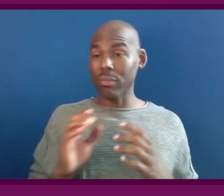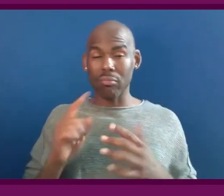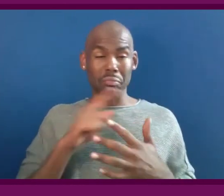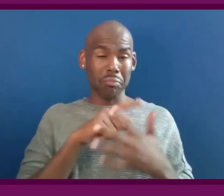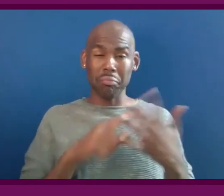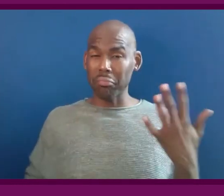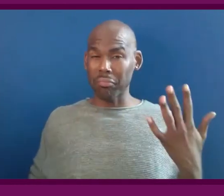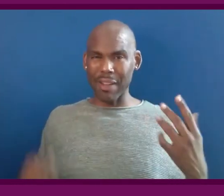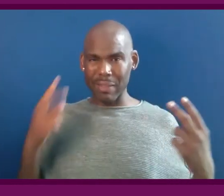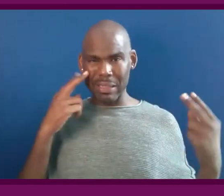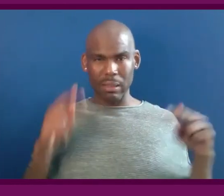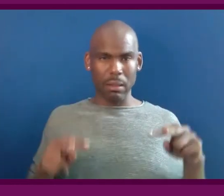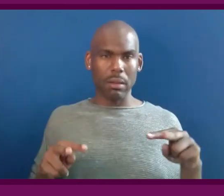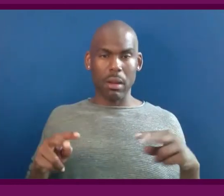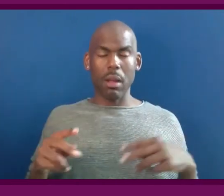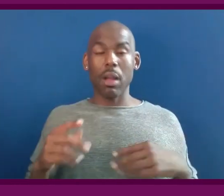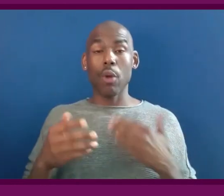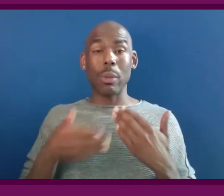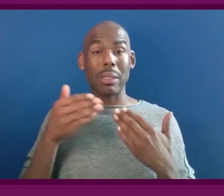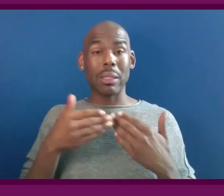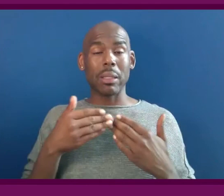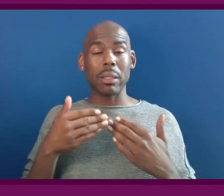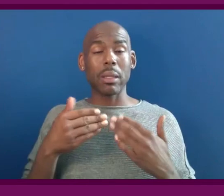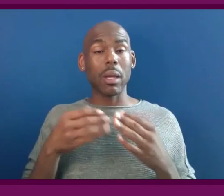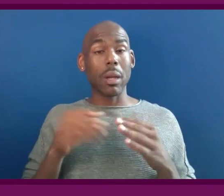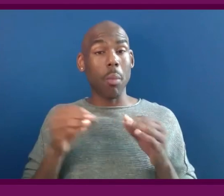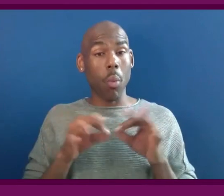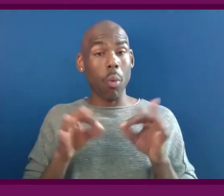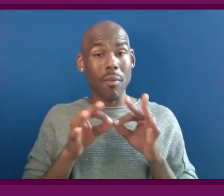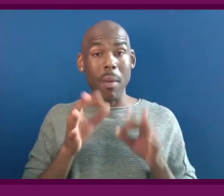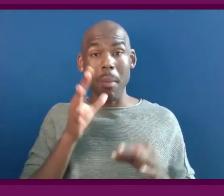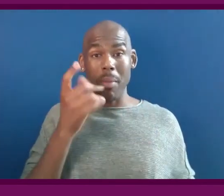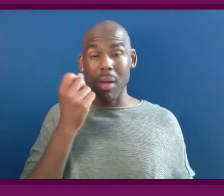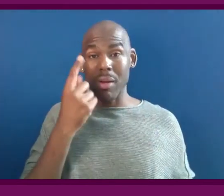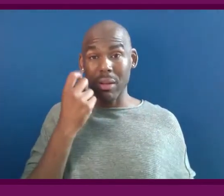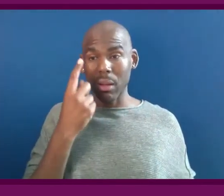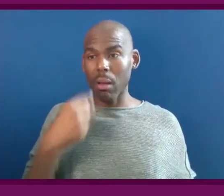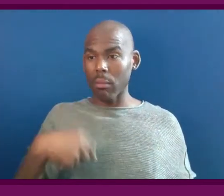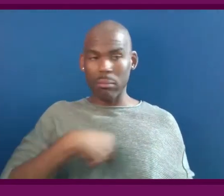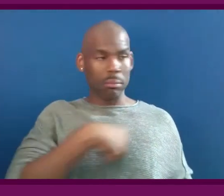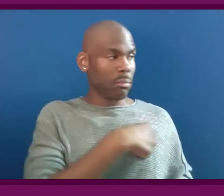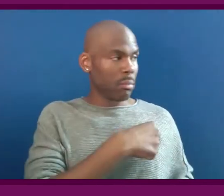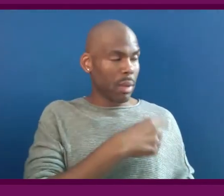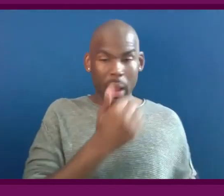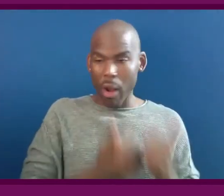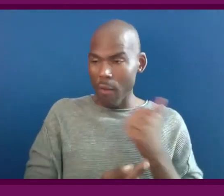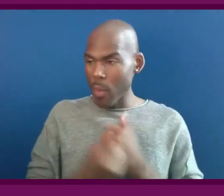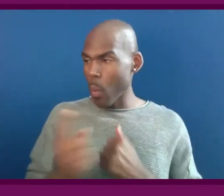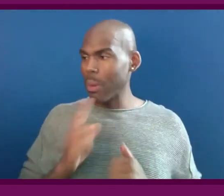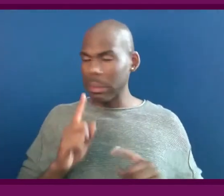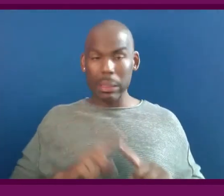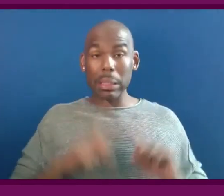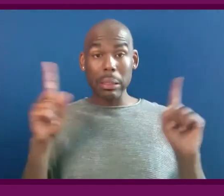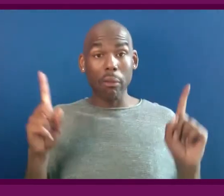It was very important to her that we understood early on that everybody is different and that's a beautiful thing.